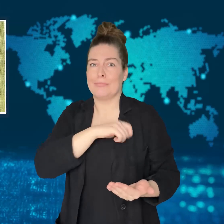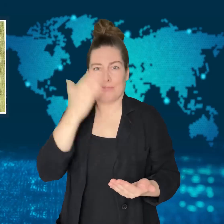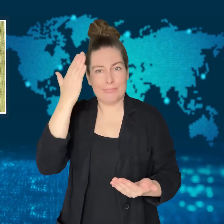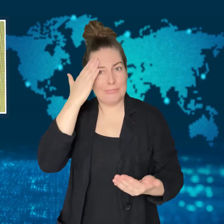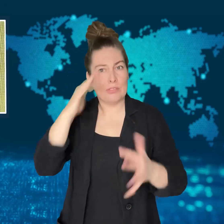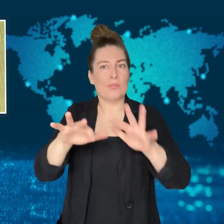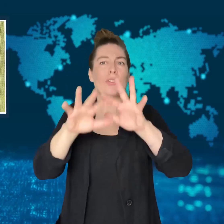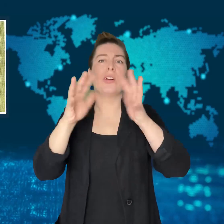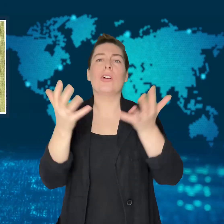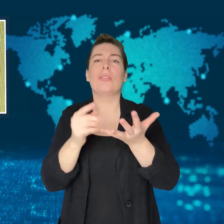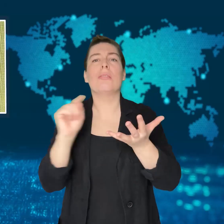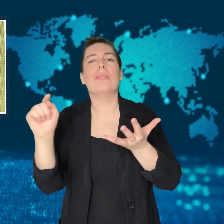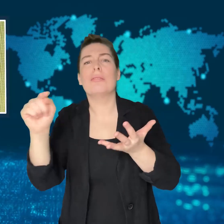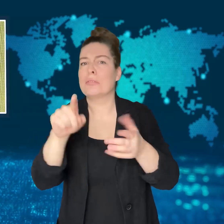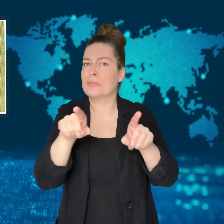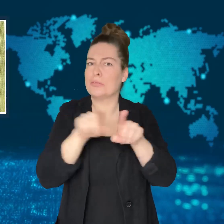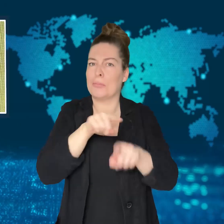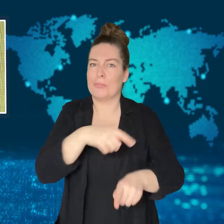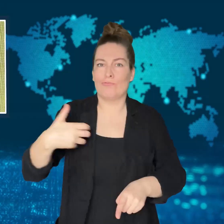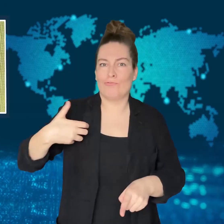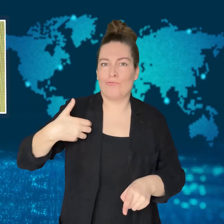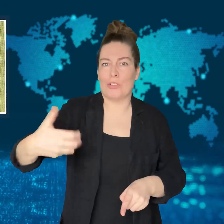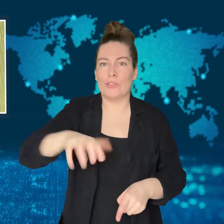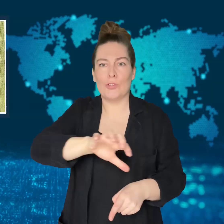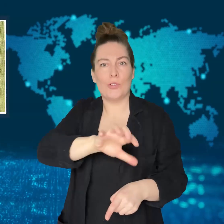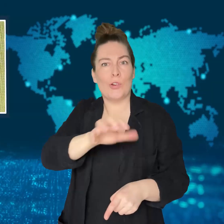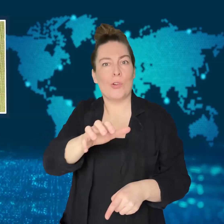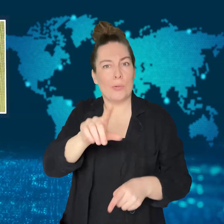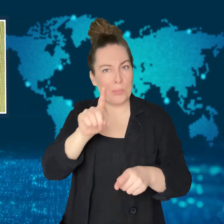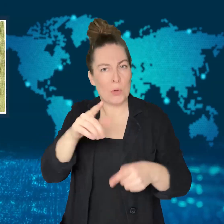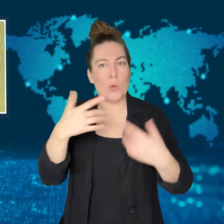Spain is one of the wealthiest countries